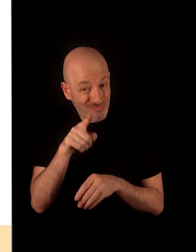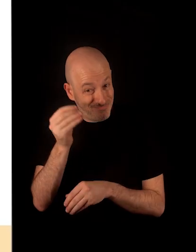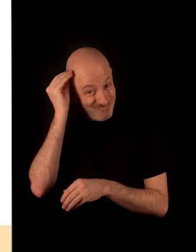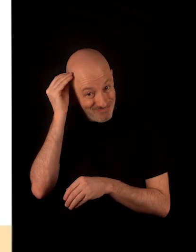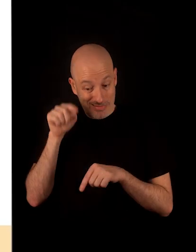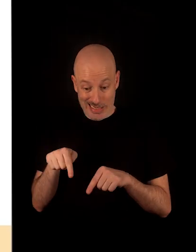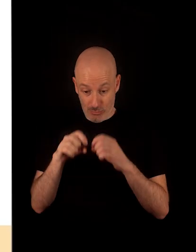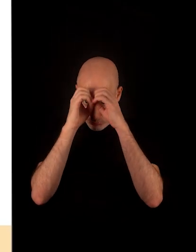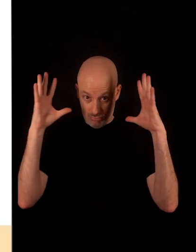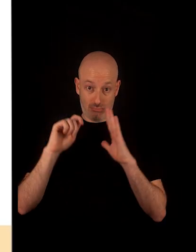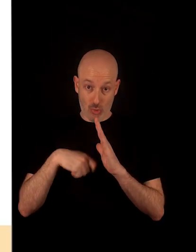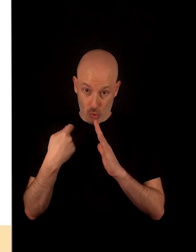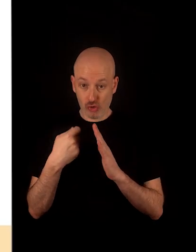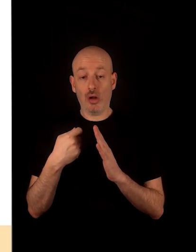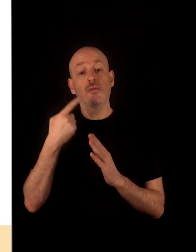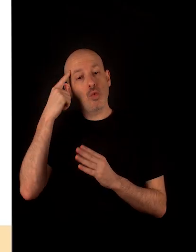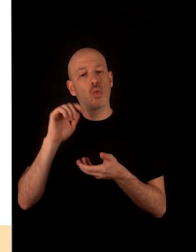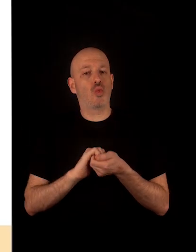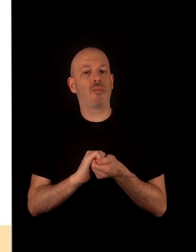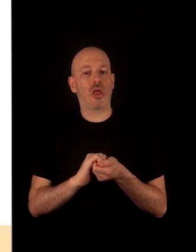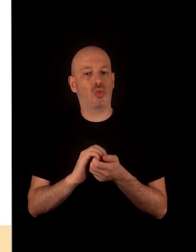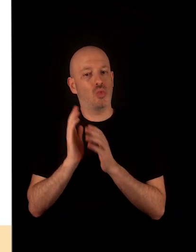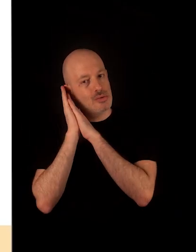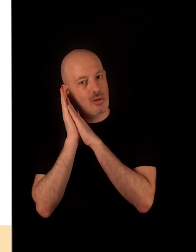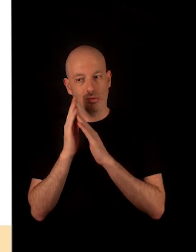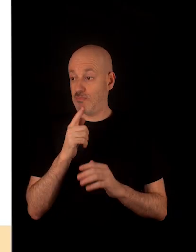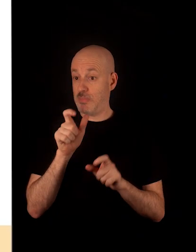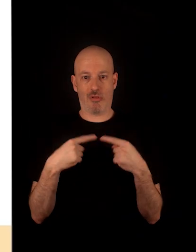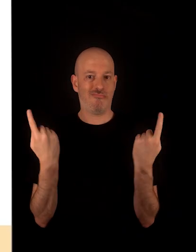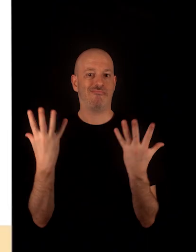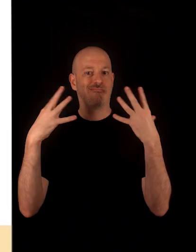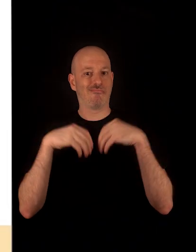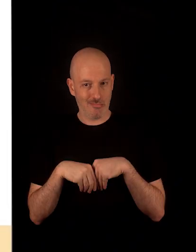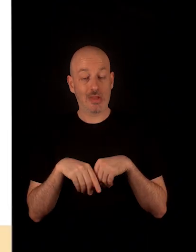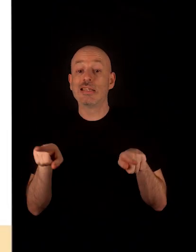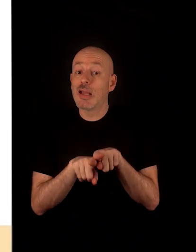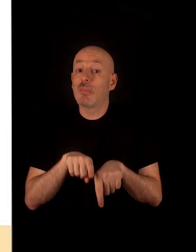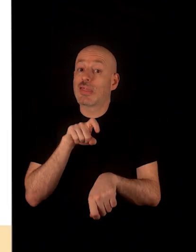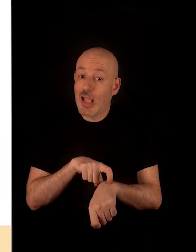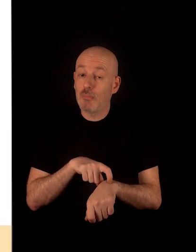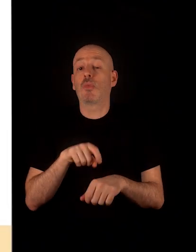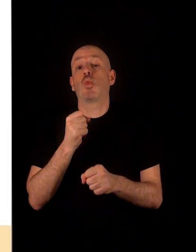The residents must be legally reside another Creative Europe country, Different from where your legal entity is based,